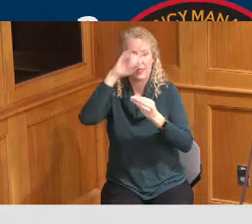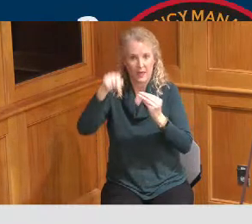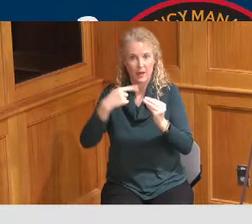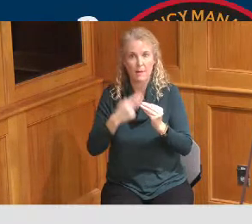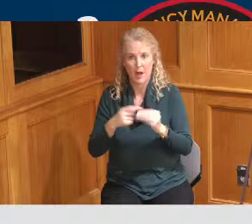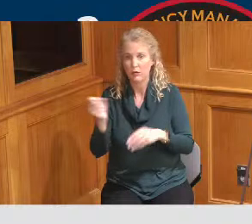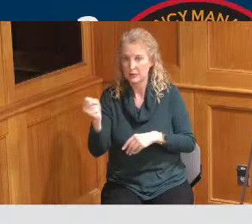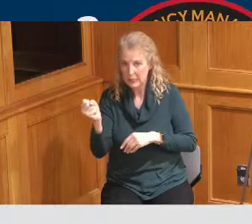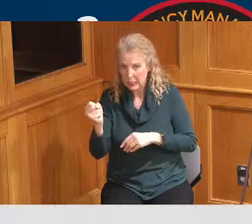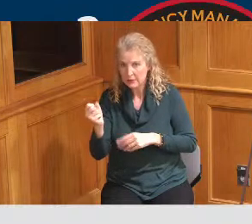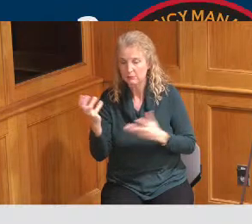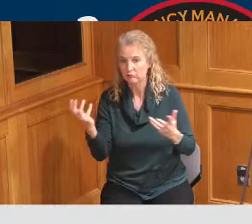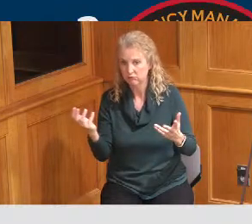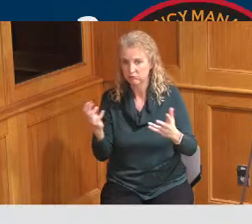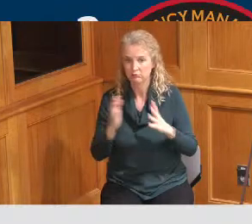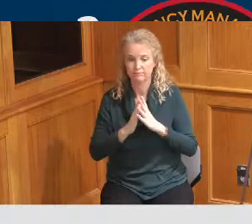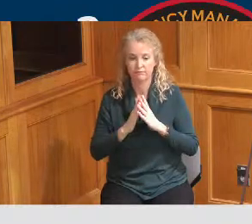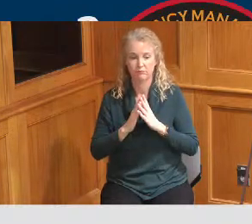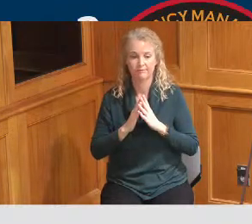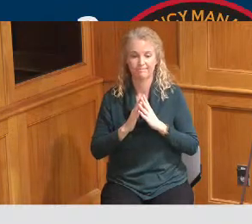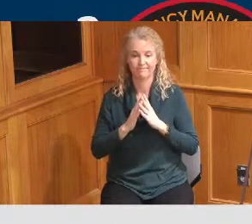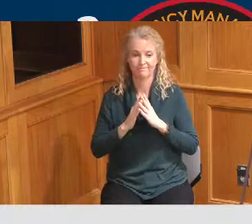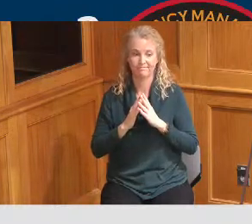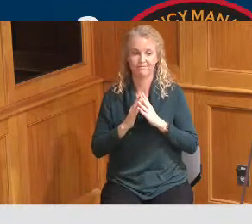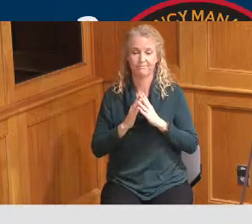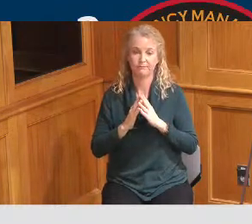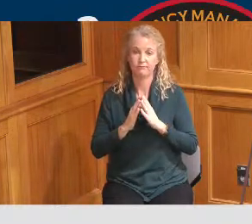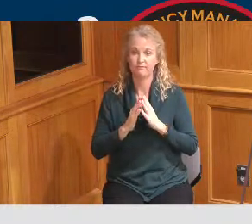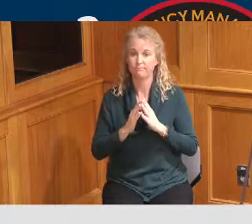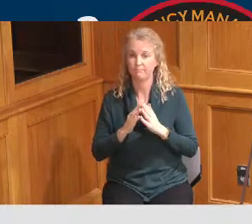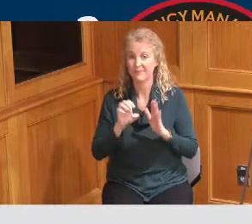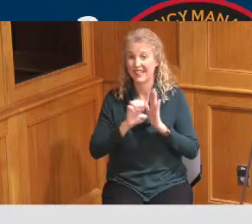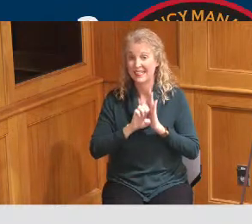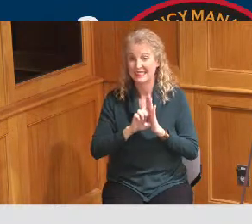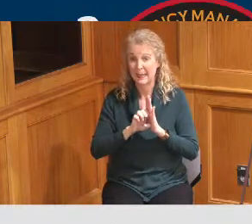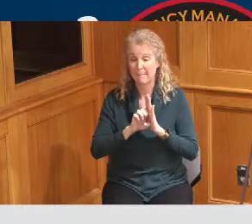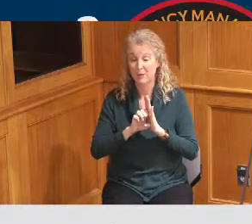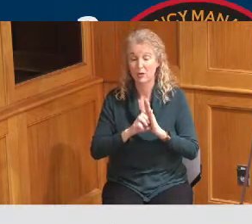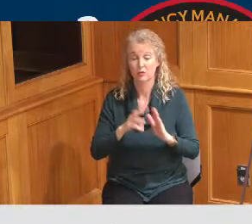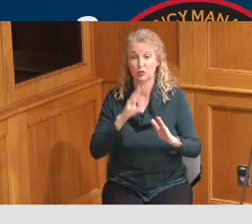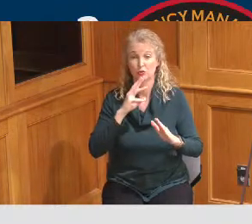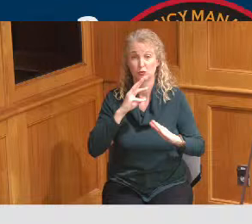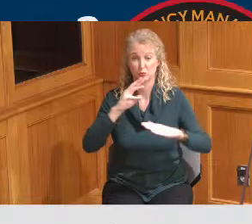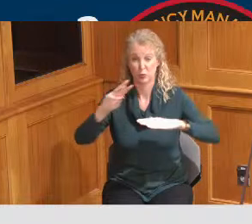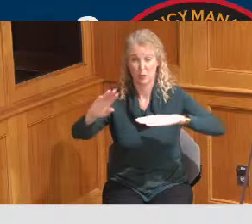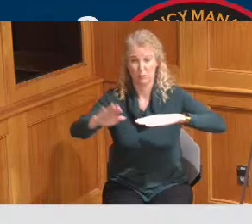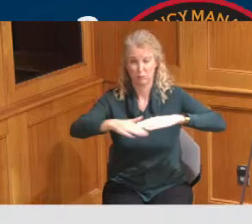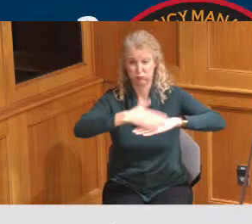have history of that we don't we don't plan for tsunamis but we plan for a wind type event that